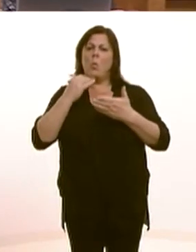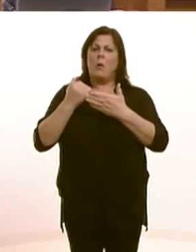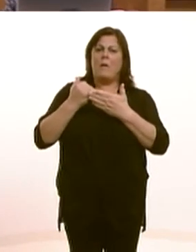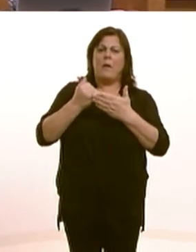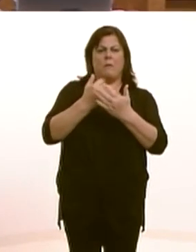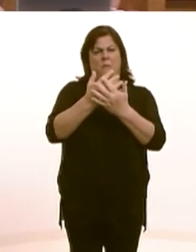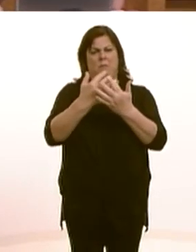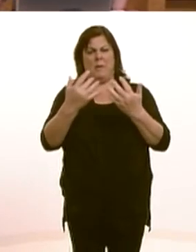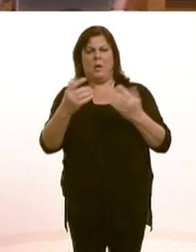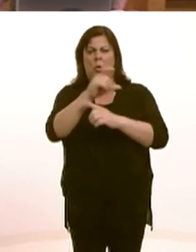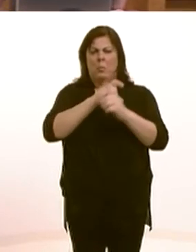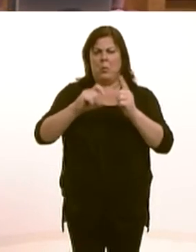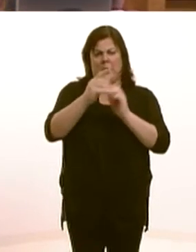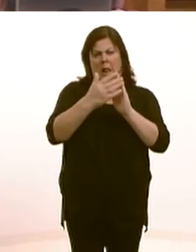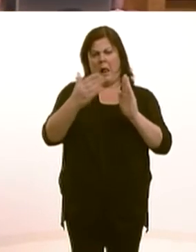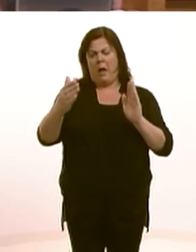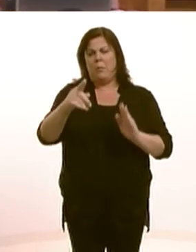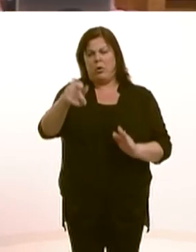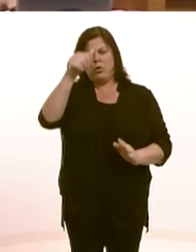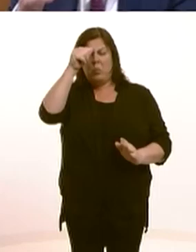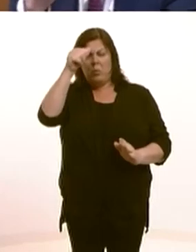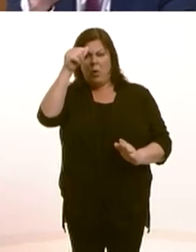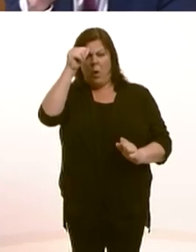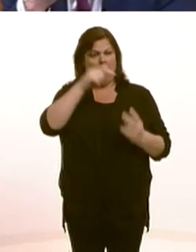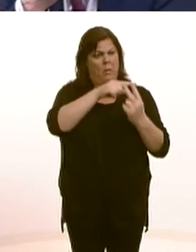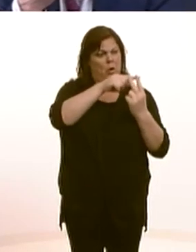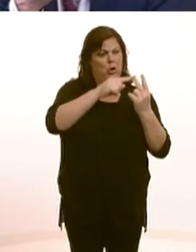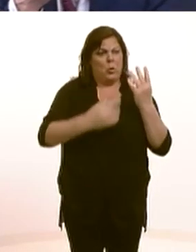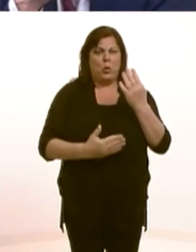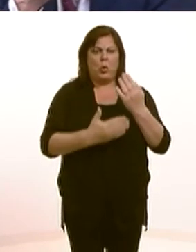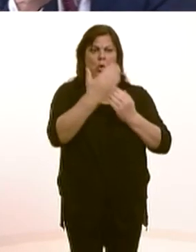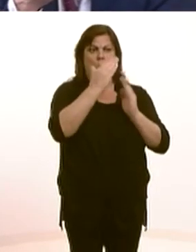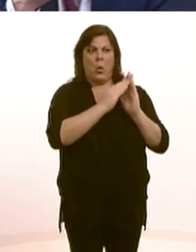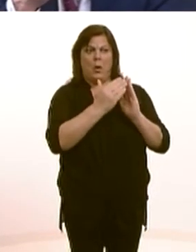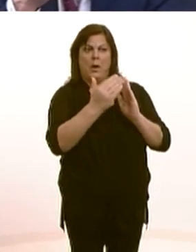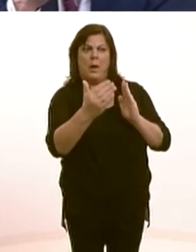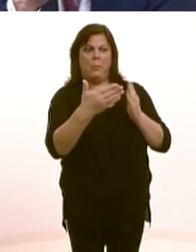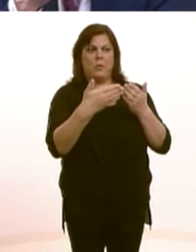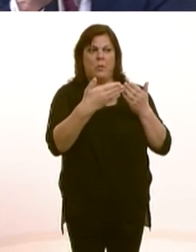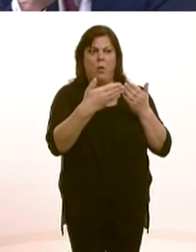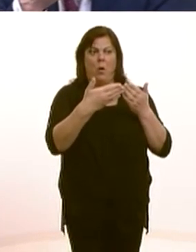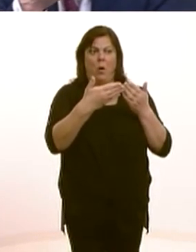She will be aware of at least two new libraries that have opened in the area where we both